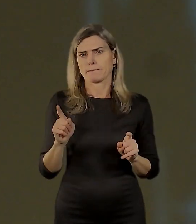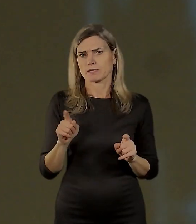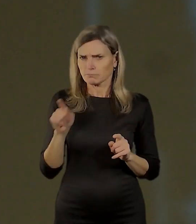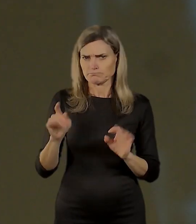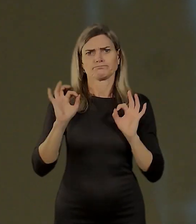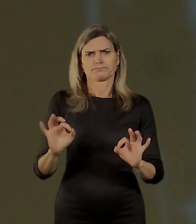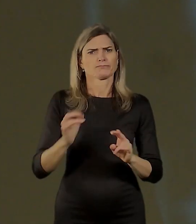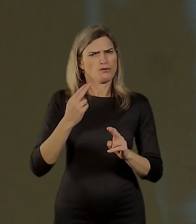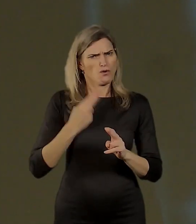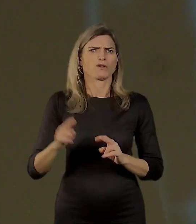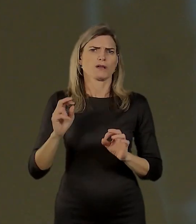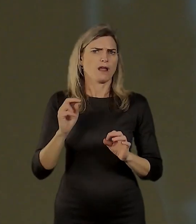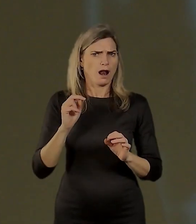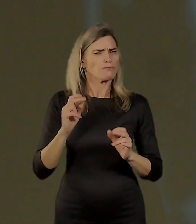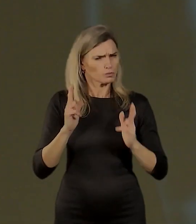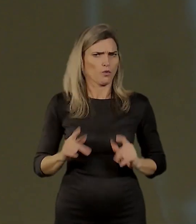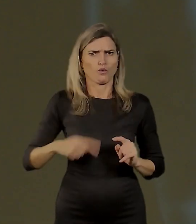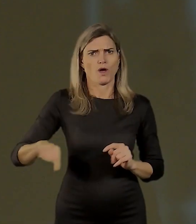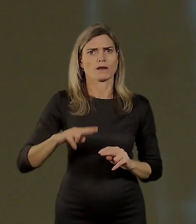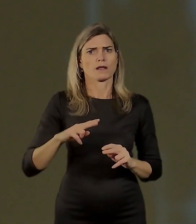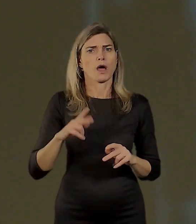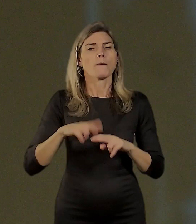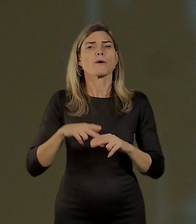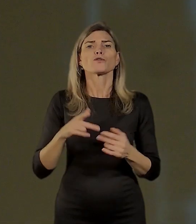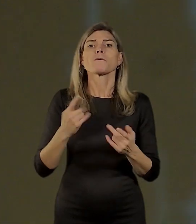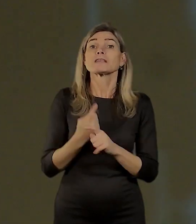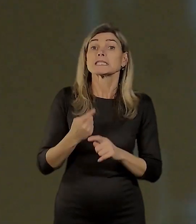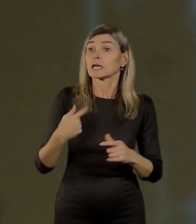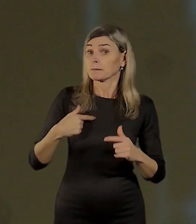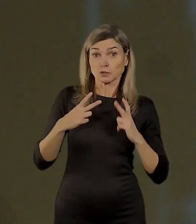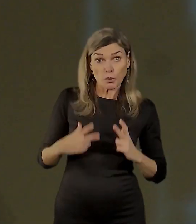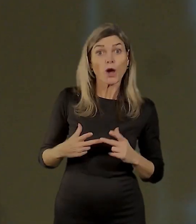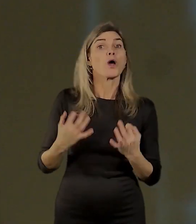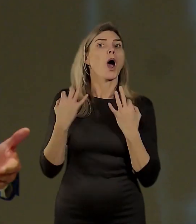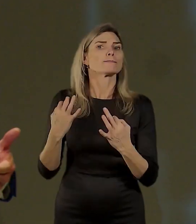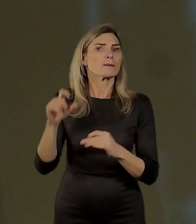because the brownfield did not look very attractive, even though Roubíček revived it there,